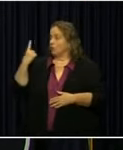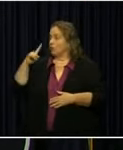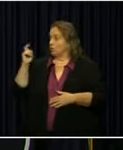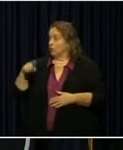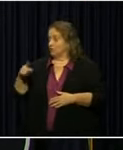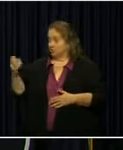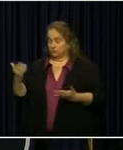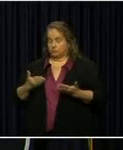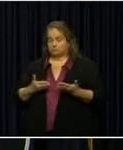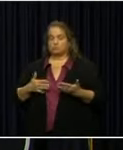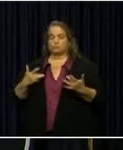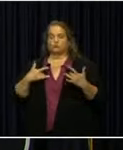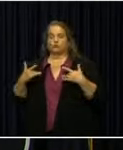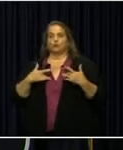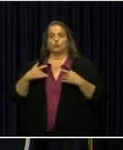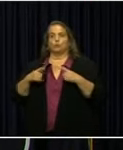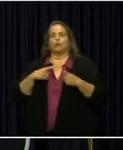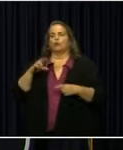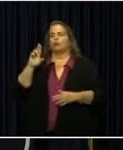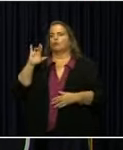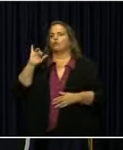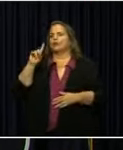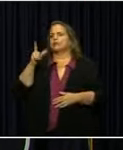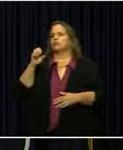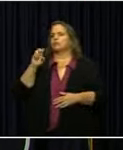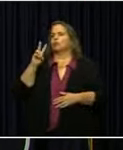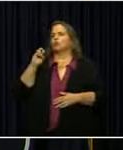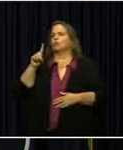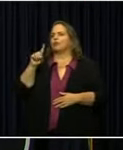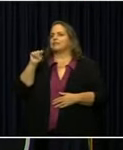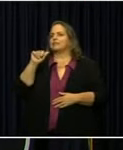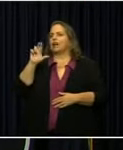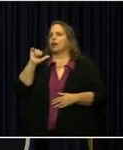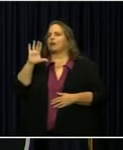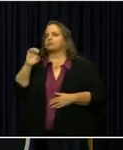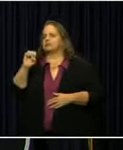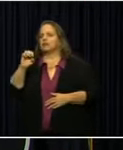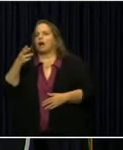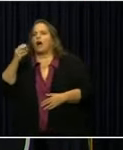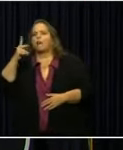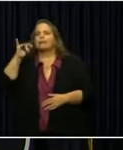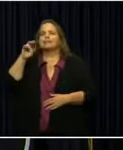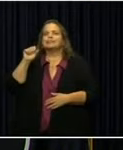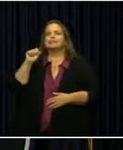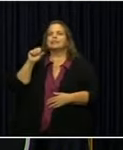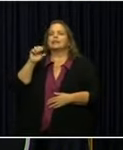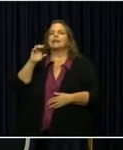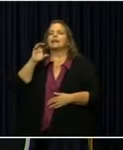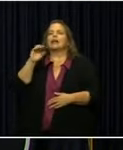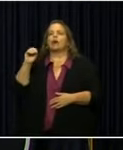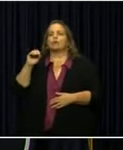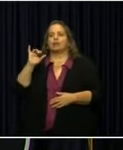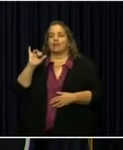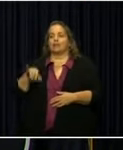IS A WHOLE BUNCH, AND WE'RE LOOKING AT MODELS OF THAT RIGHT NOW ABOUT WHERE AND HOW THEY'D BE HIRED.